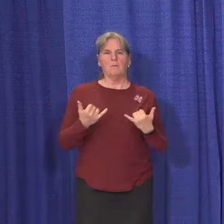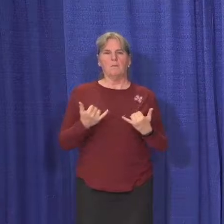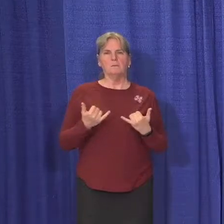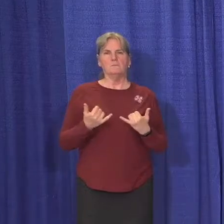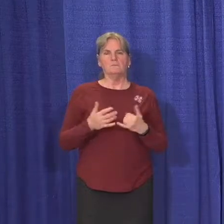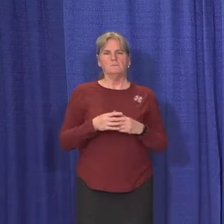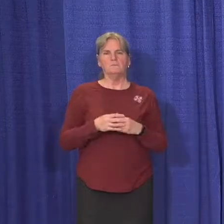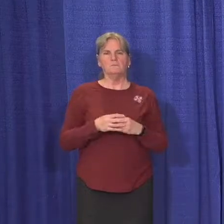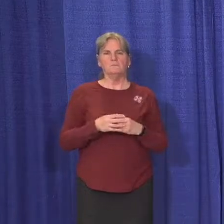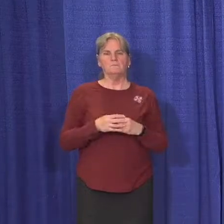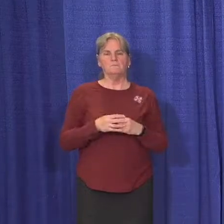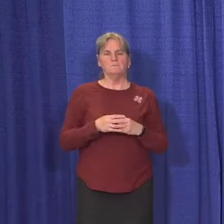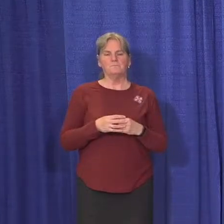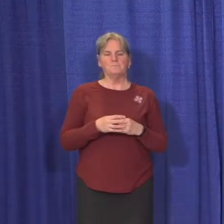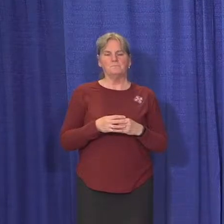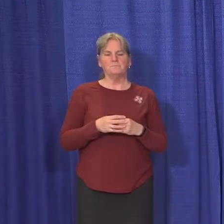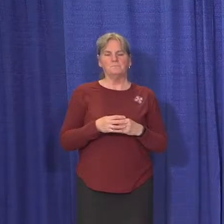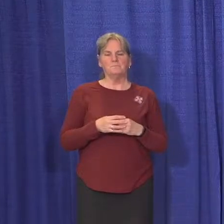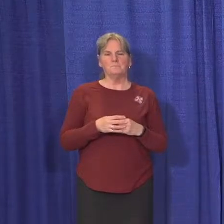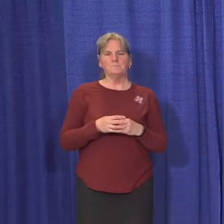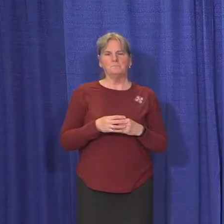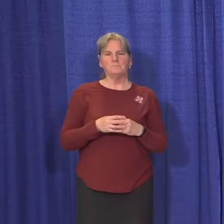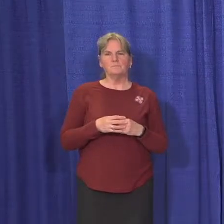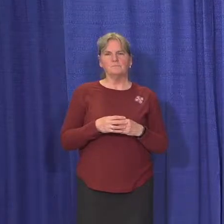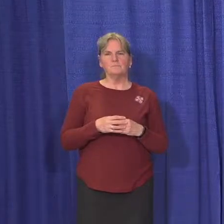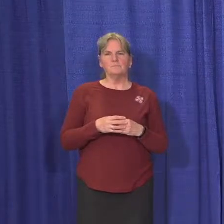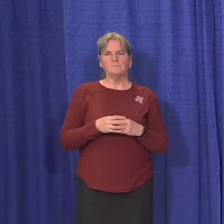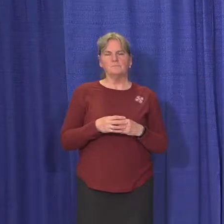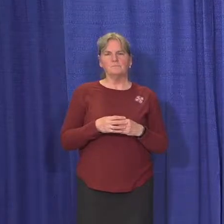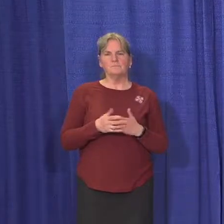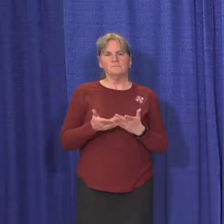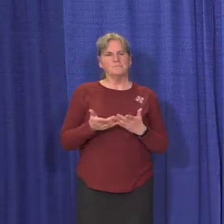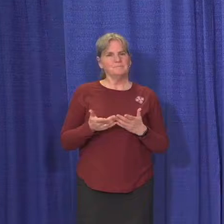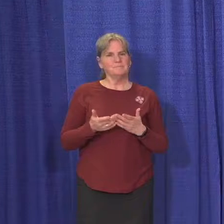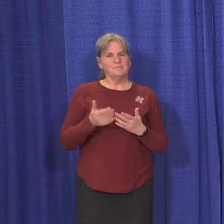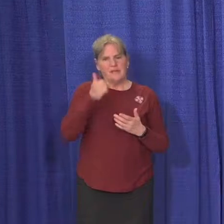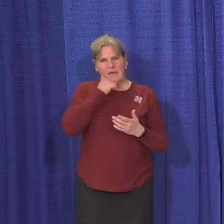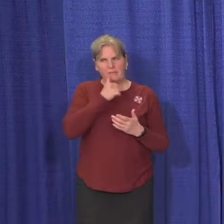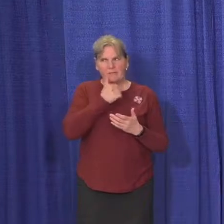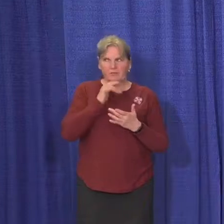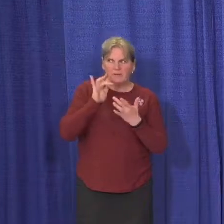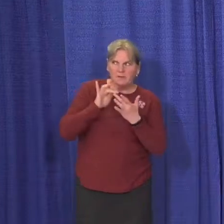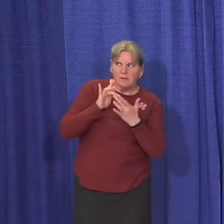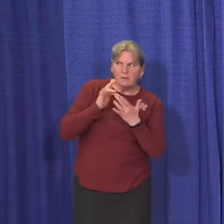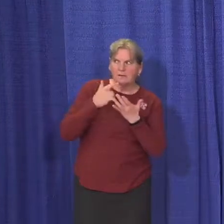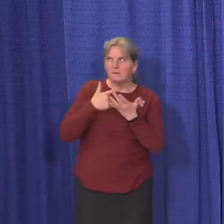These discussions are from